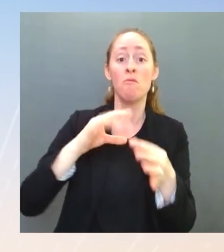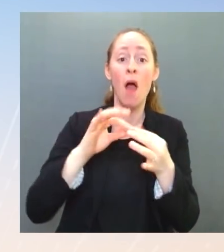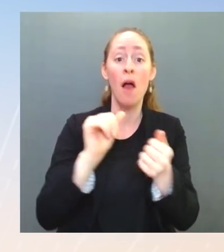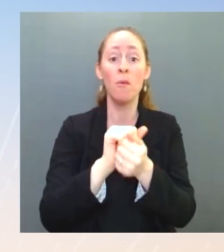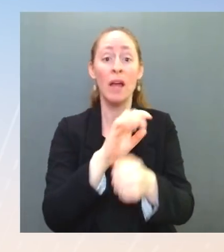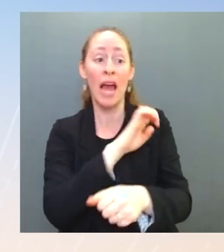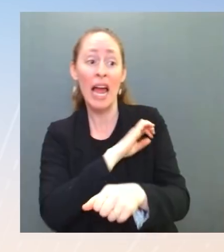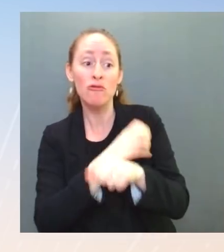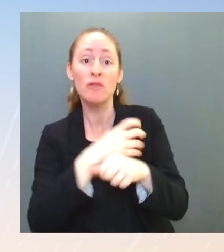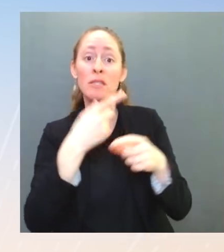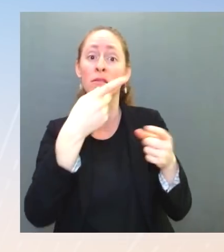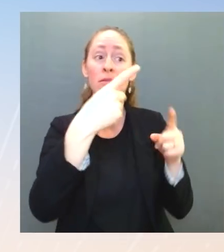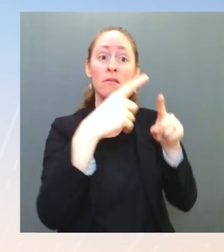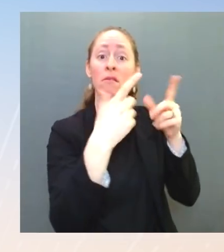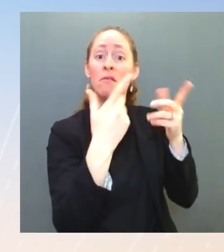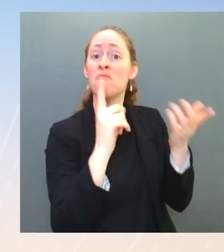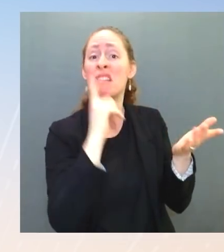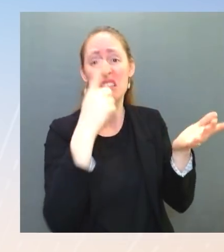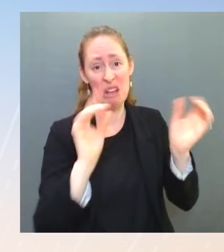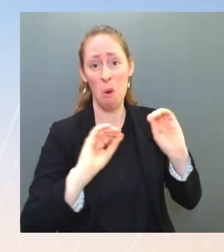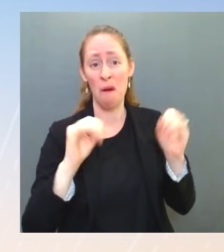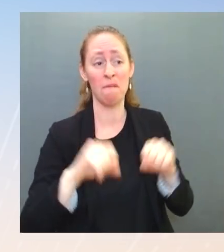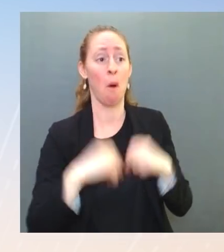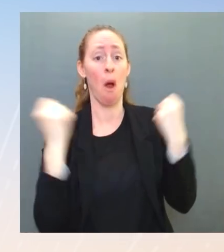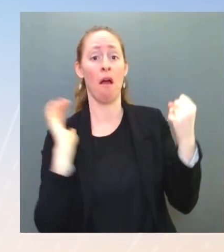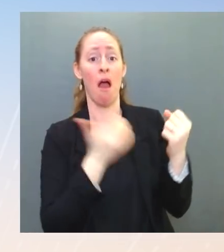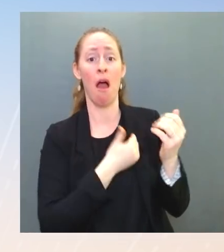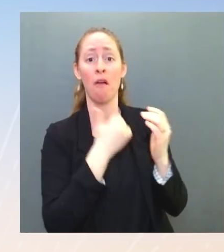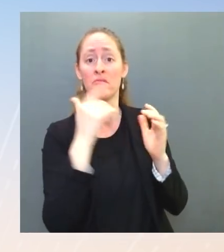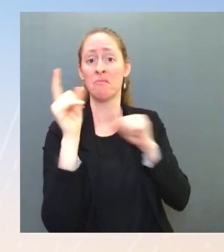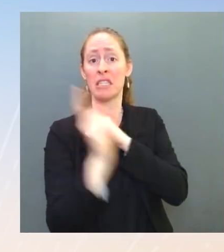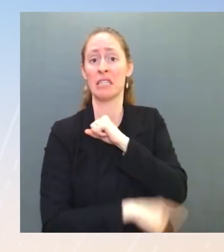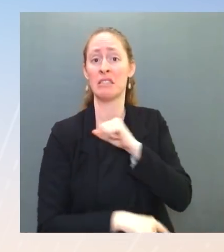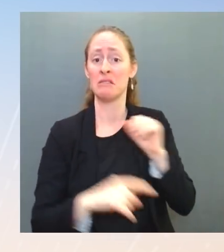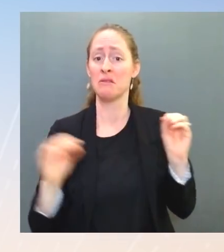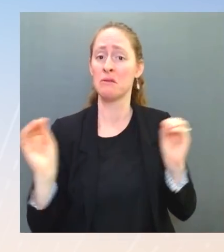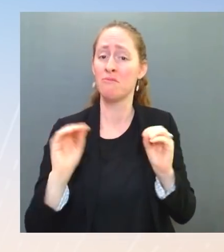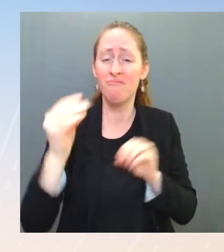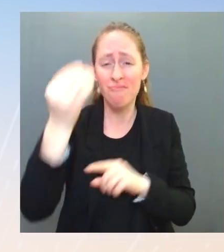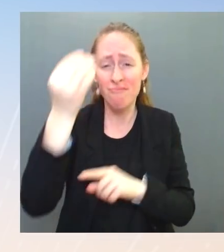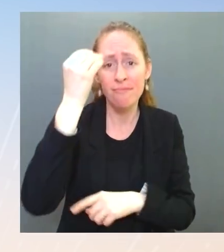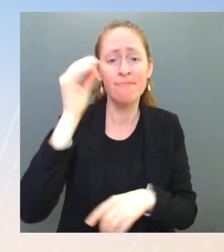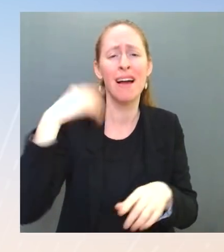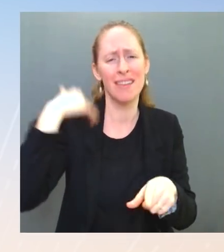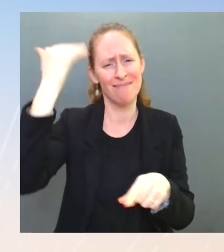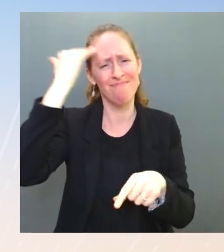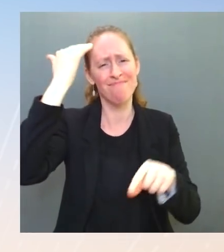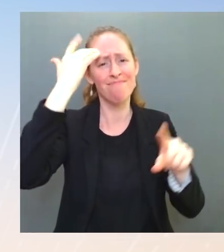is going to take steps that are in their interest. At the same time on this call,